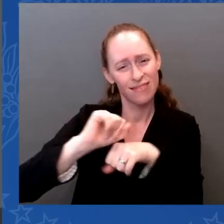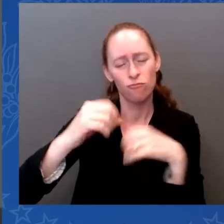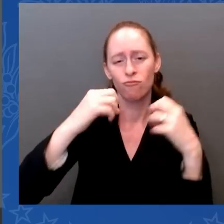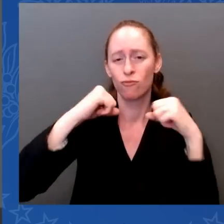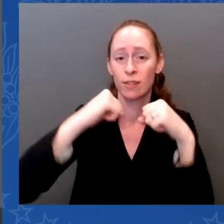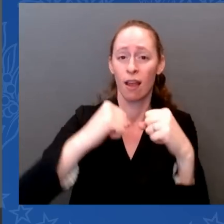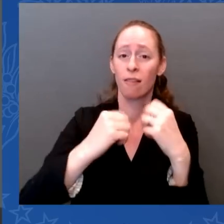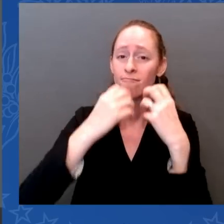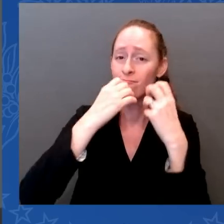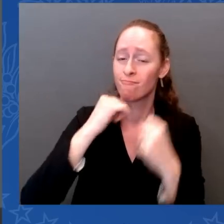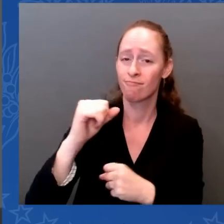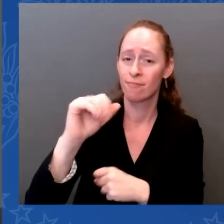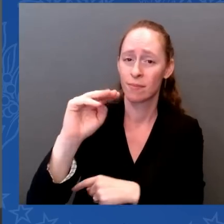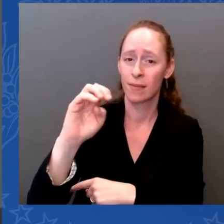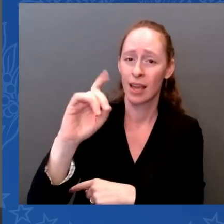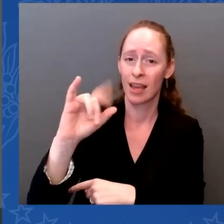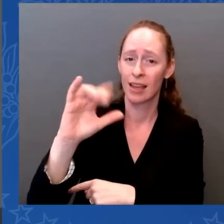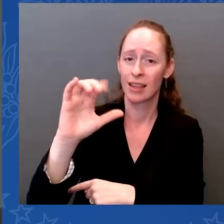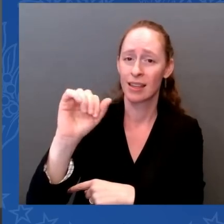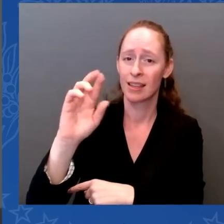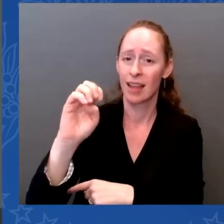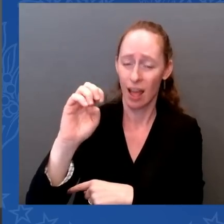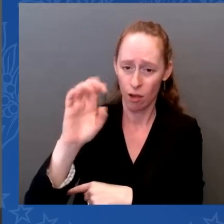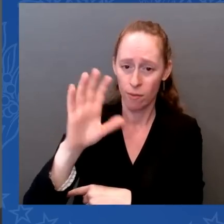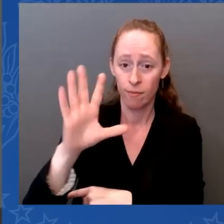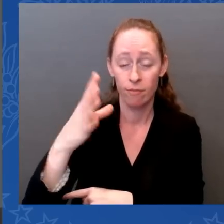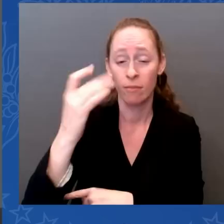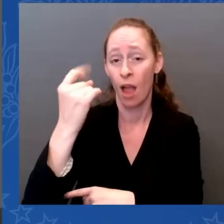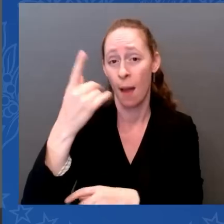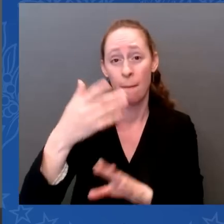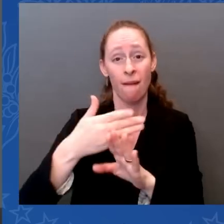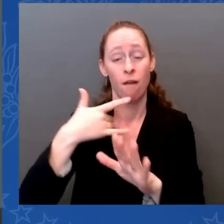I want to talk a little bit about the people -- the crisis people are facing in Florida right now.